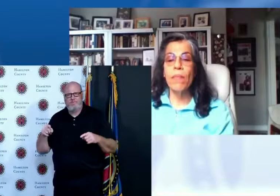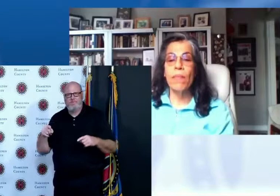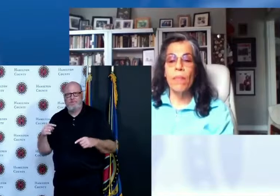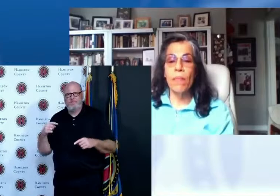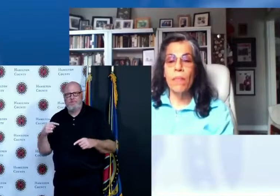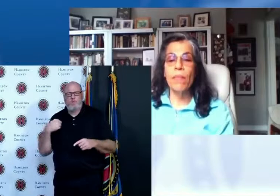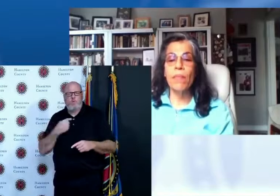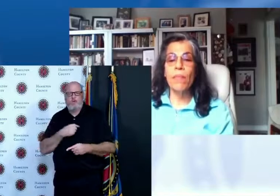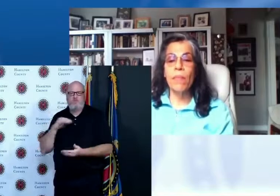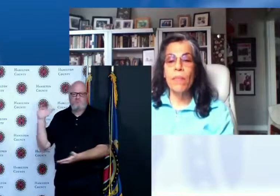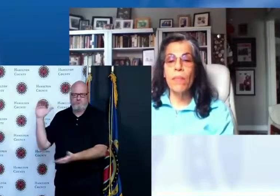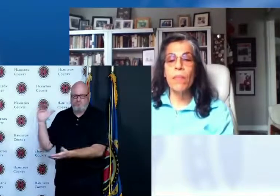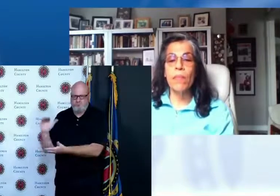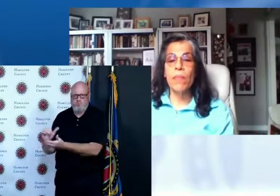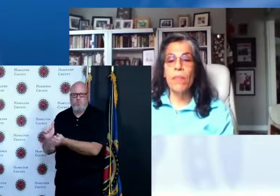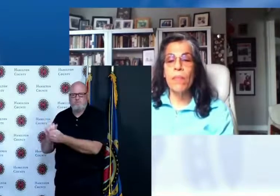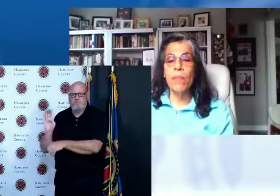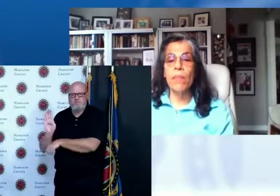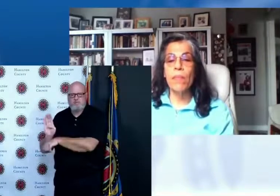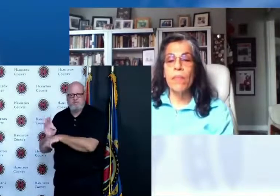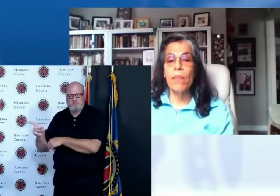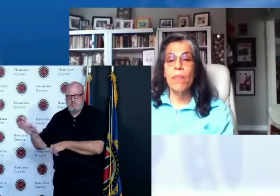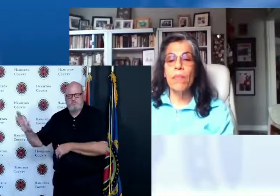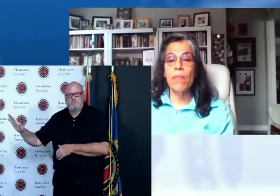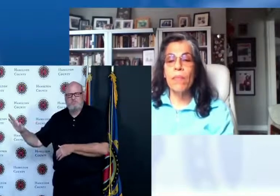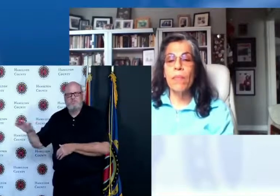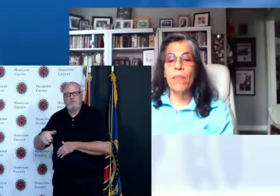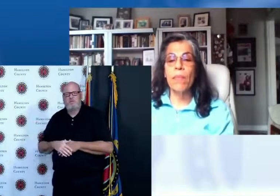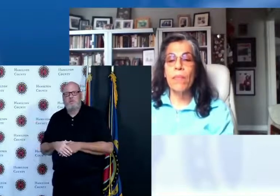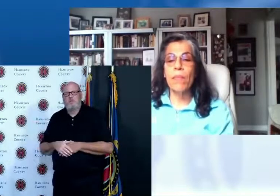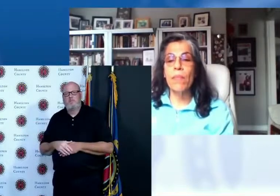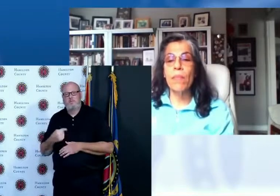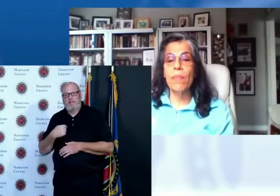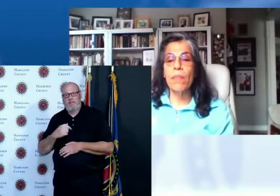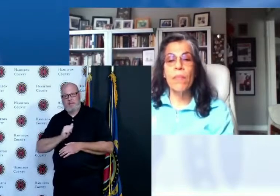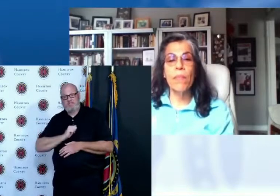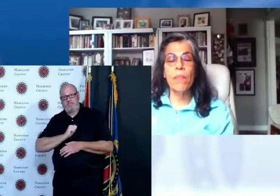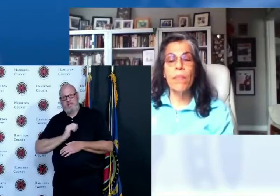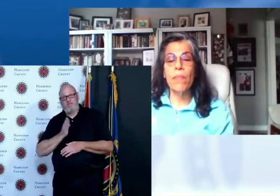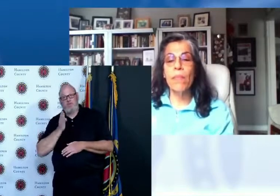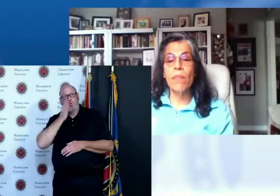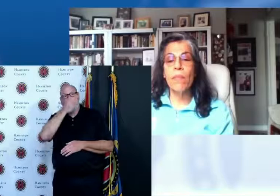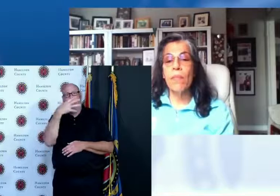I when I go out to a grocery store or even a hardware store today I see pretty good compliance